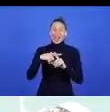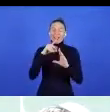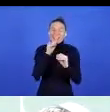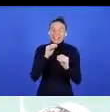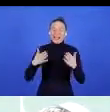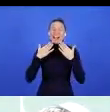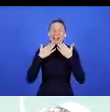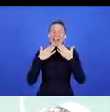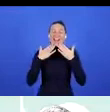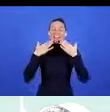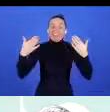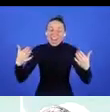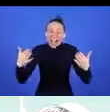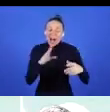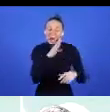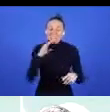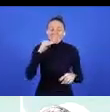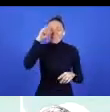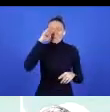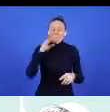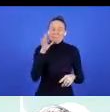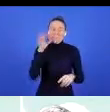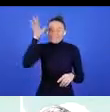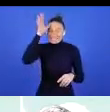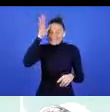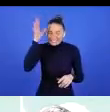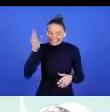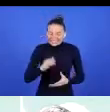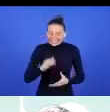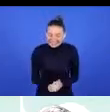grateful that they allowed me to hear and to speak. Thanks, mom and